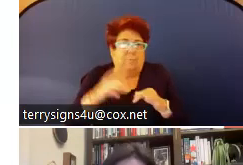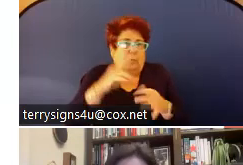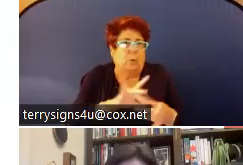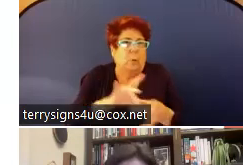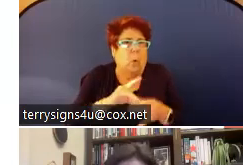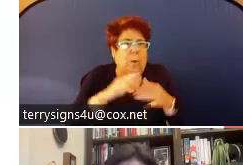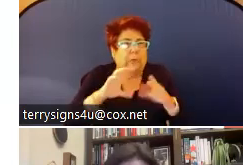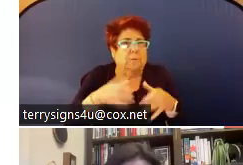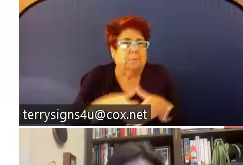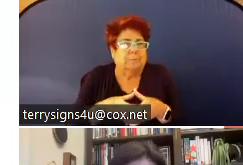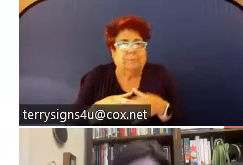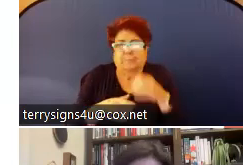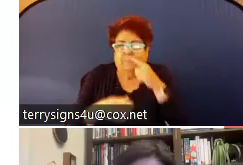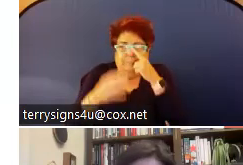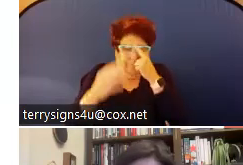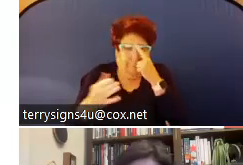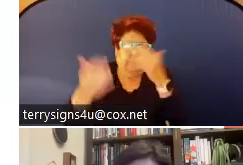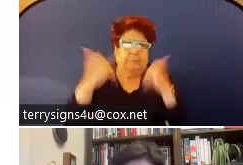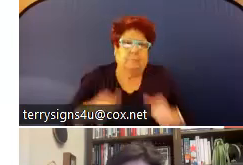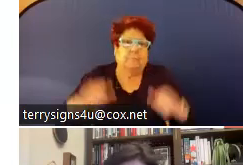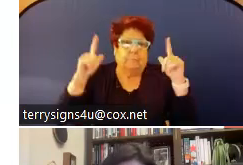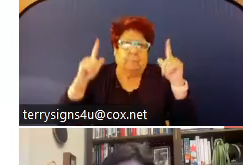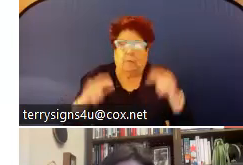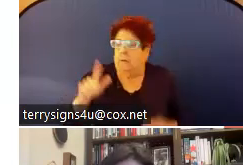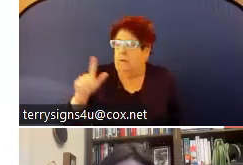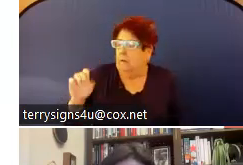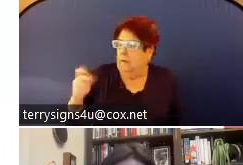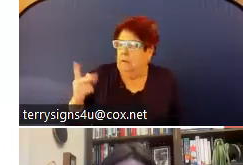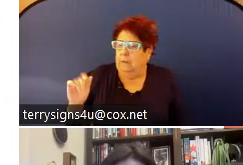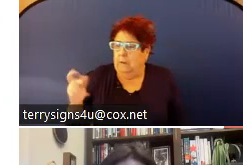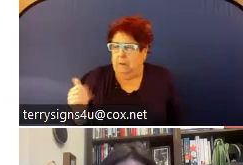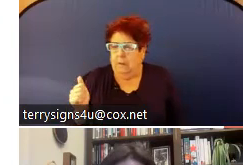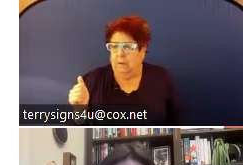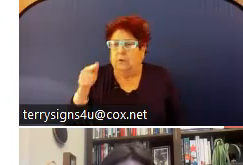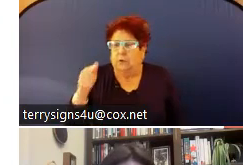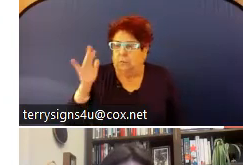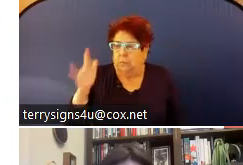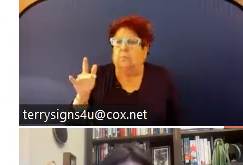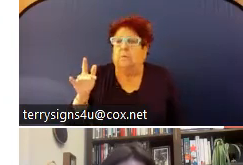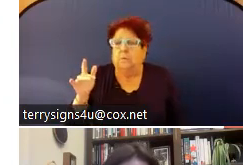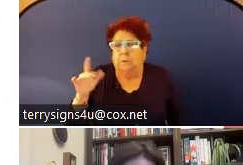And so, Leiha will talk about how we have used that database and data as part of our process with that.